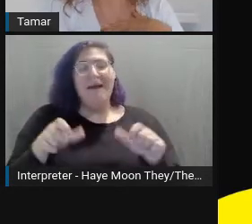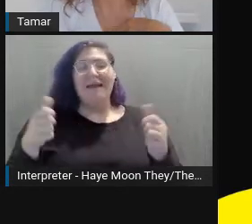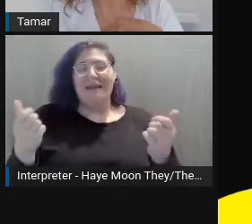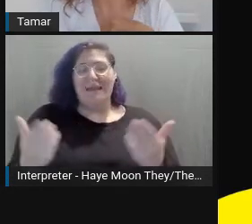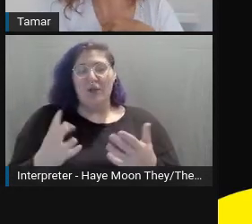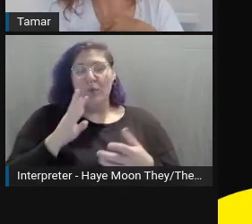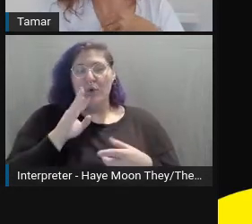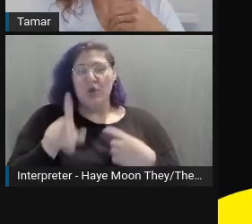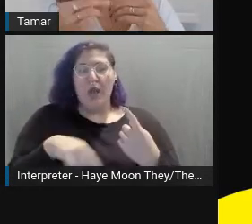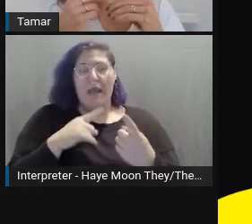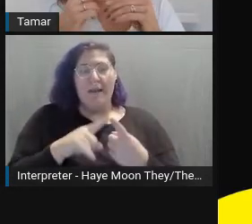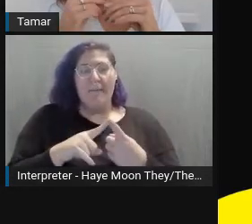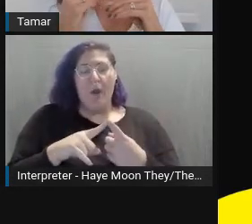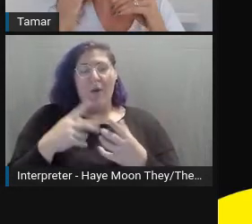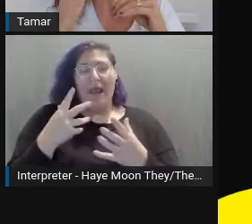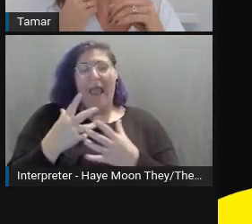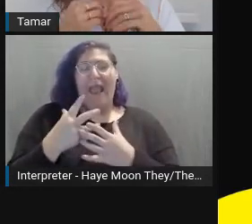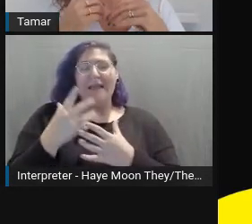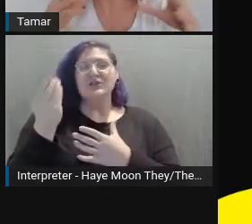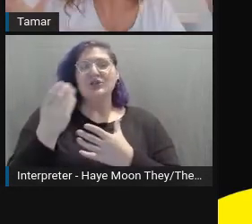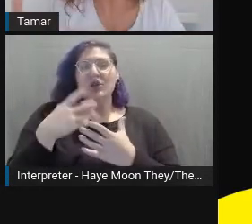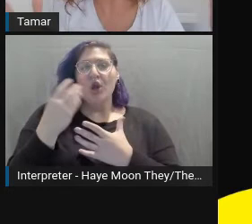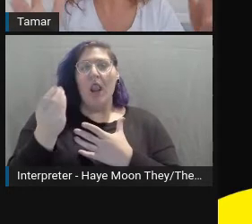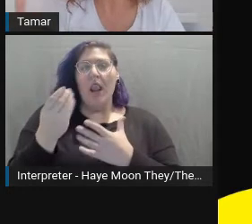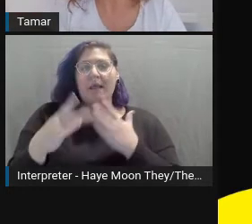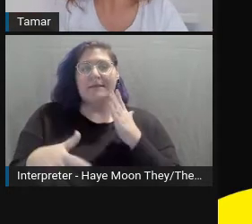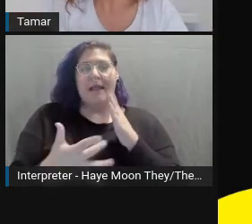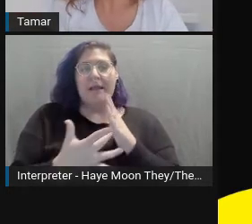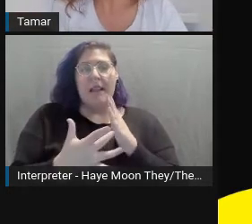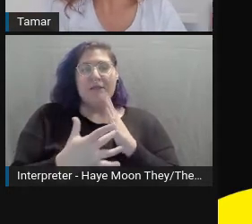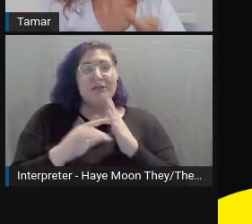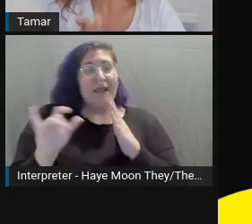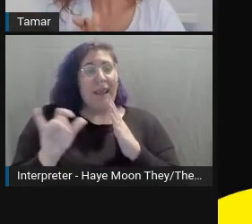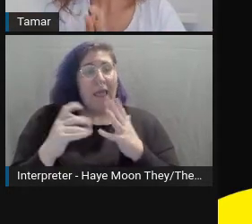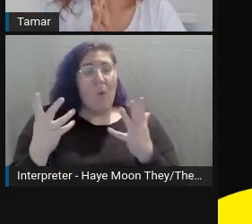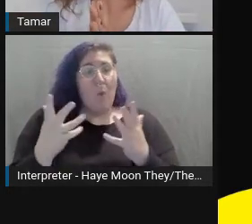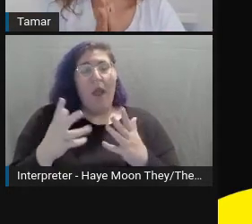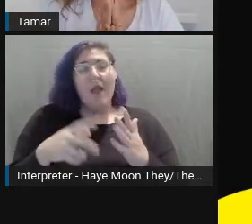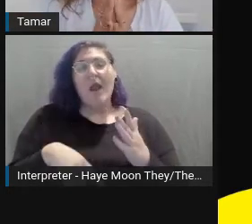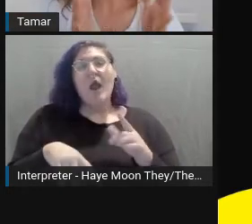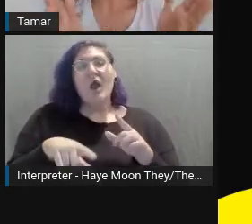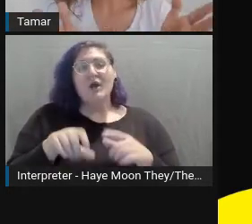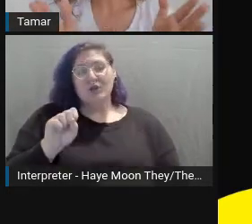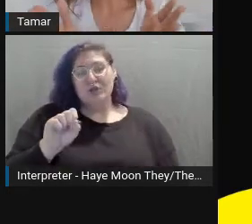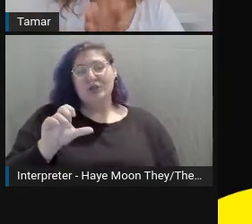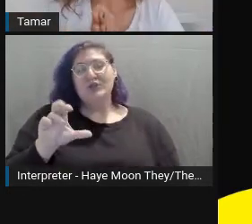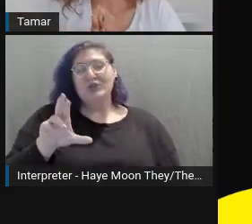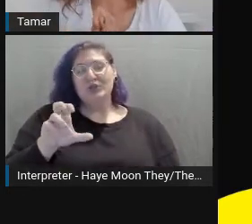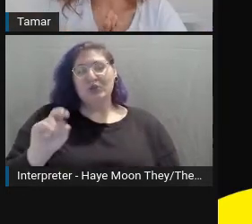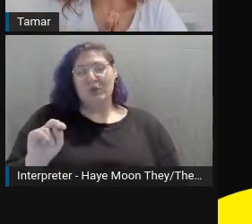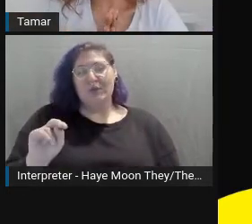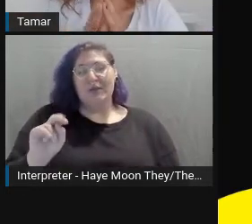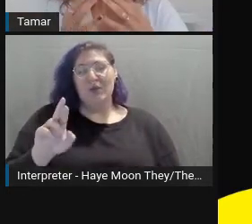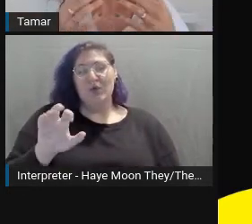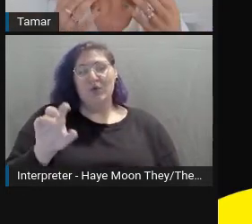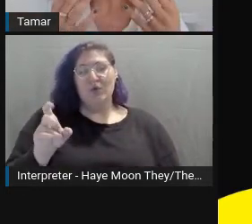about external technologies such as the infamous screen reader, which behaves in a certain way.